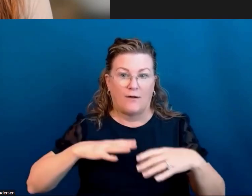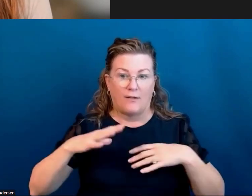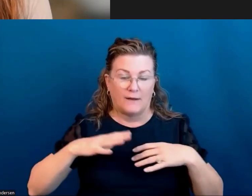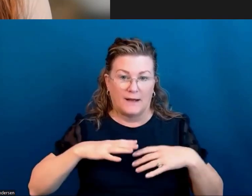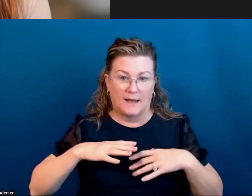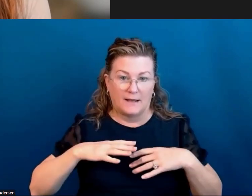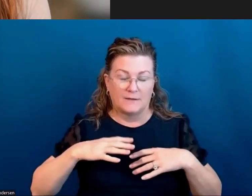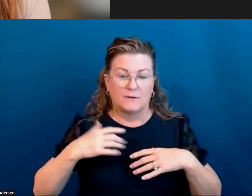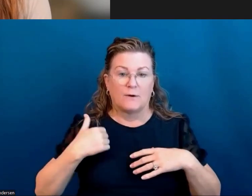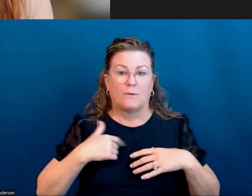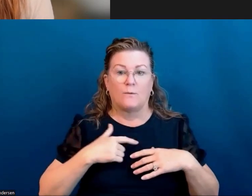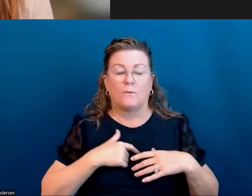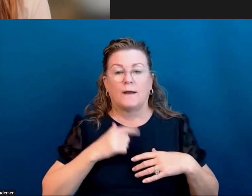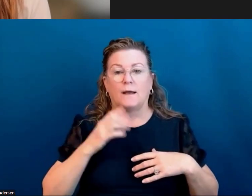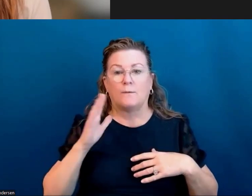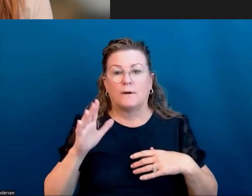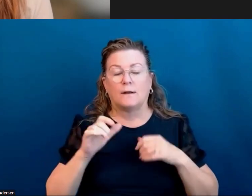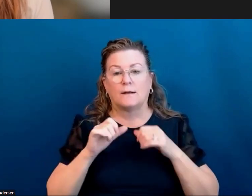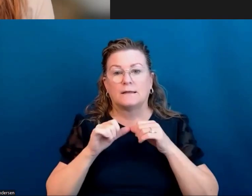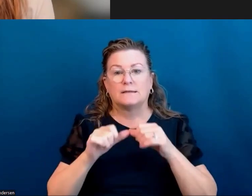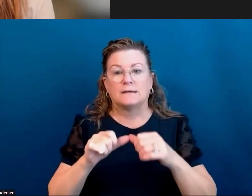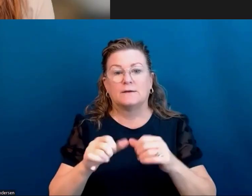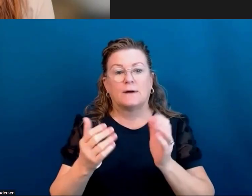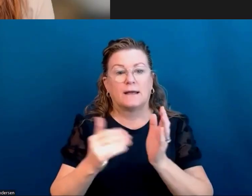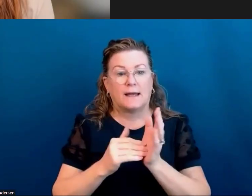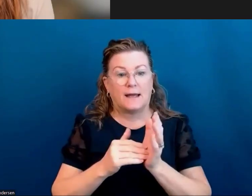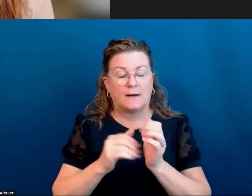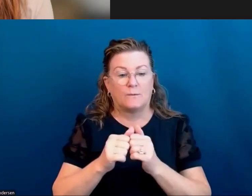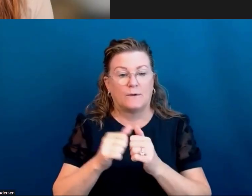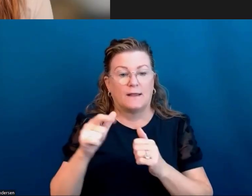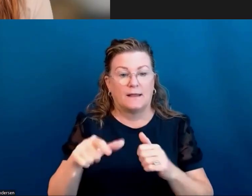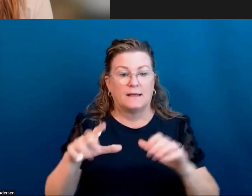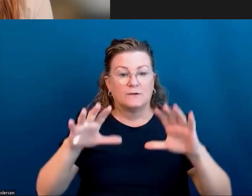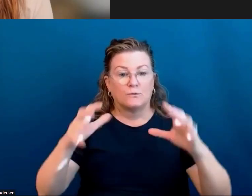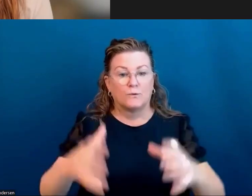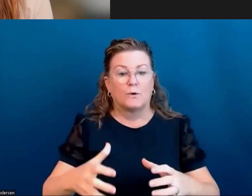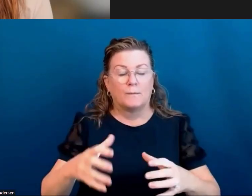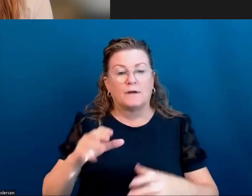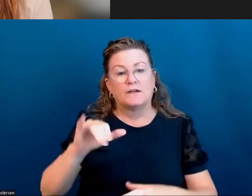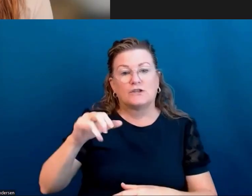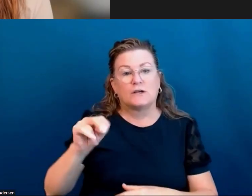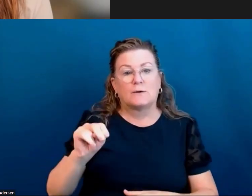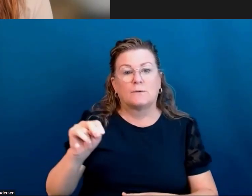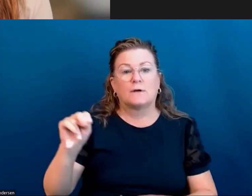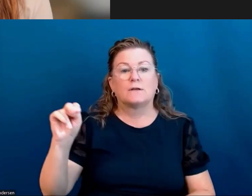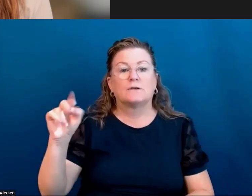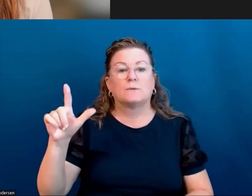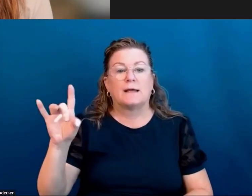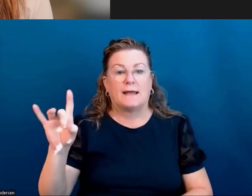we will be continuing again with this network, January, 28 2026